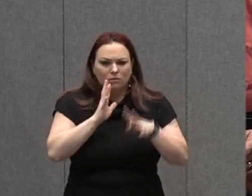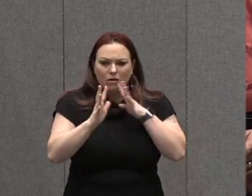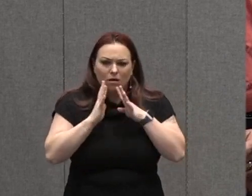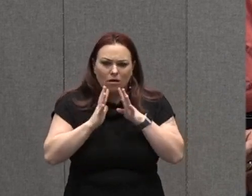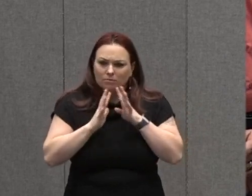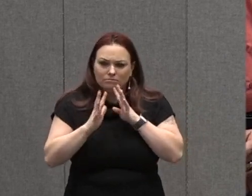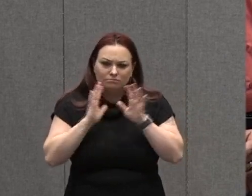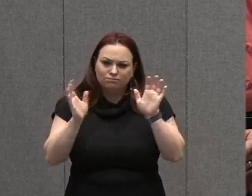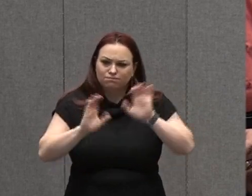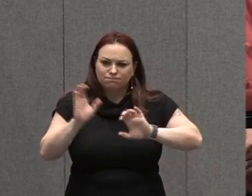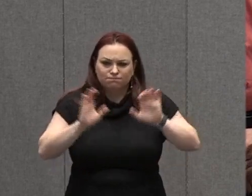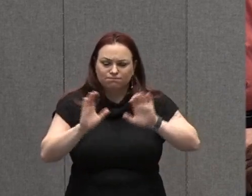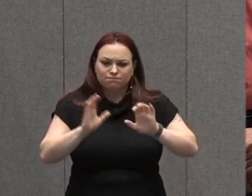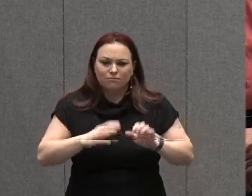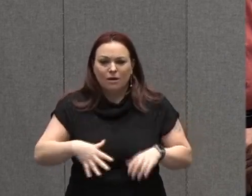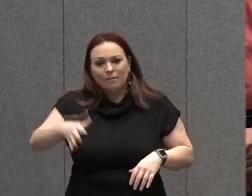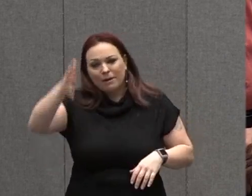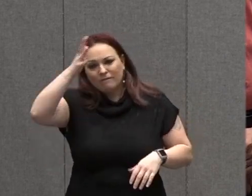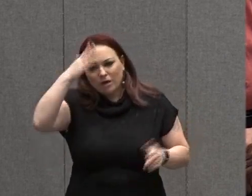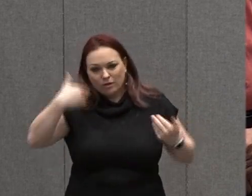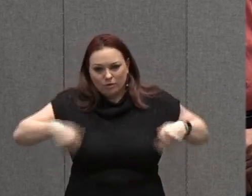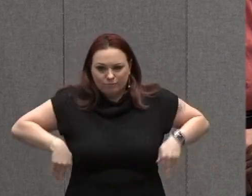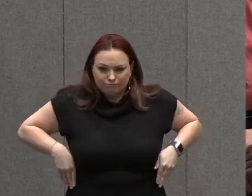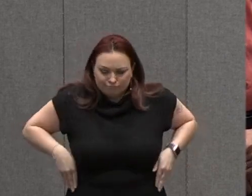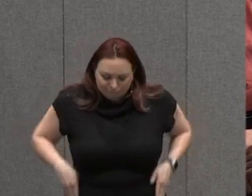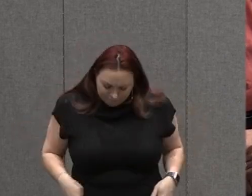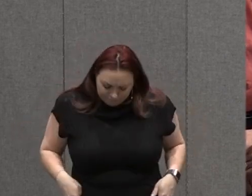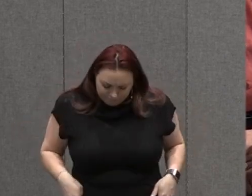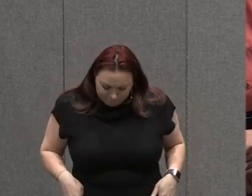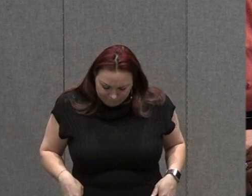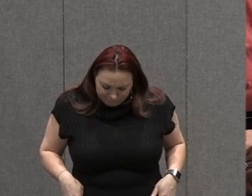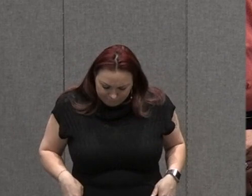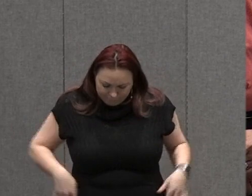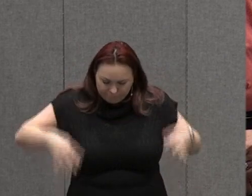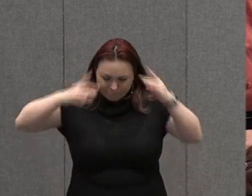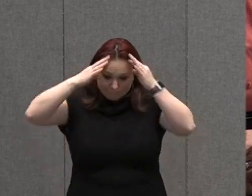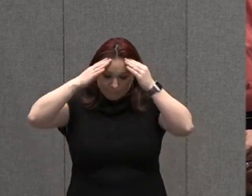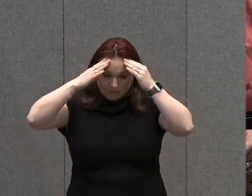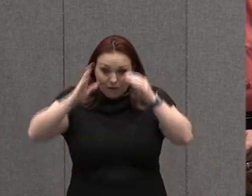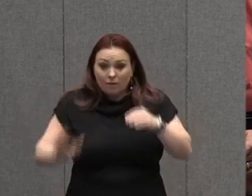My father puts his hands in his pockets and thinks. Major walks ahead and sniffs.